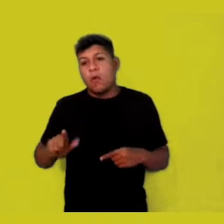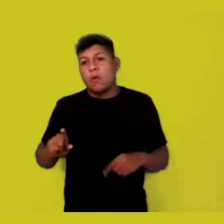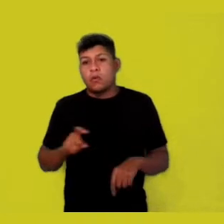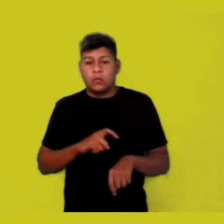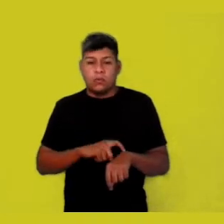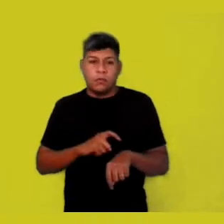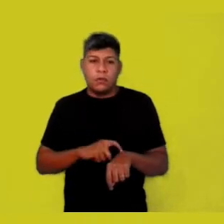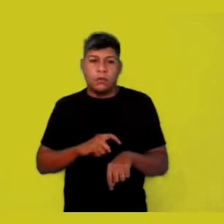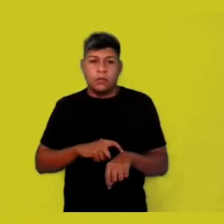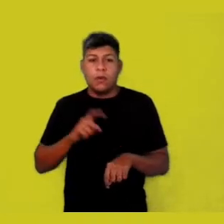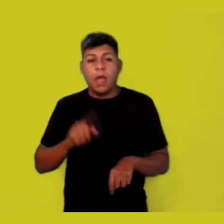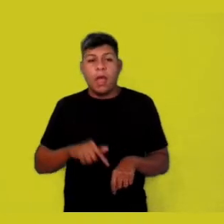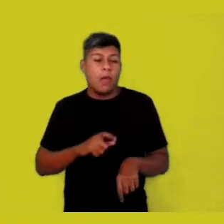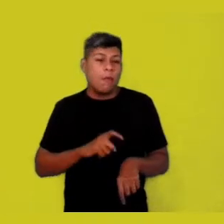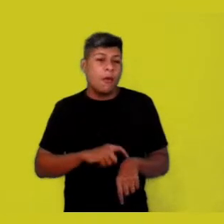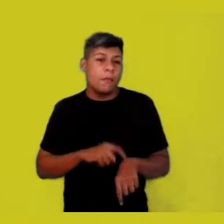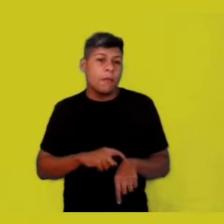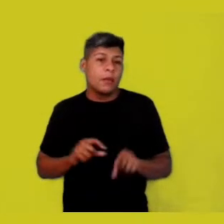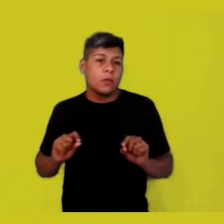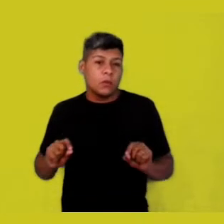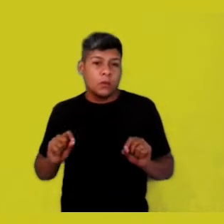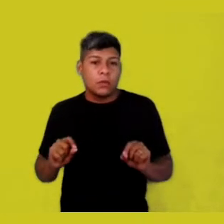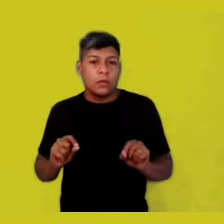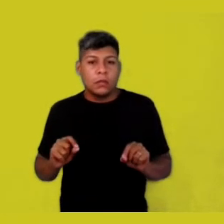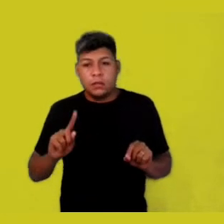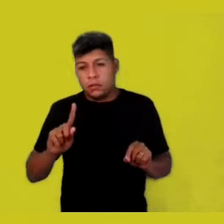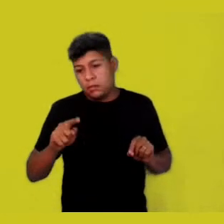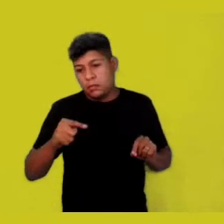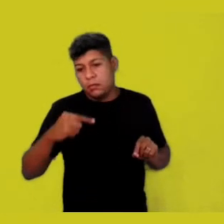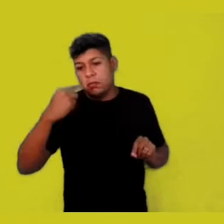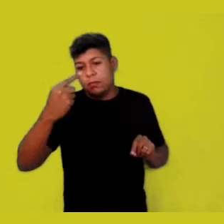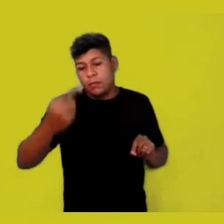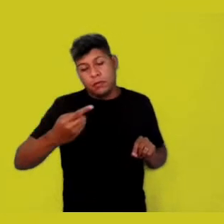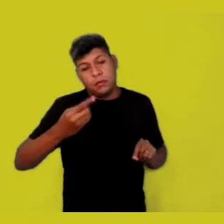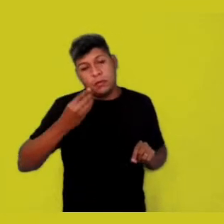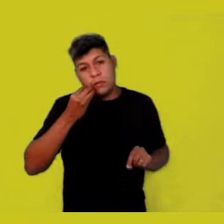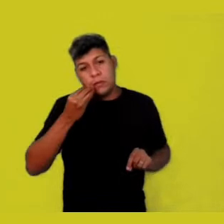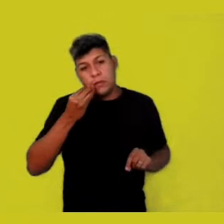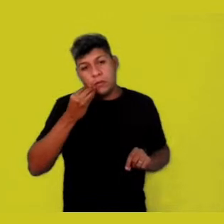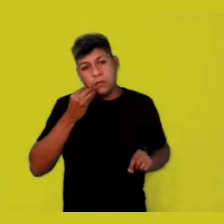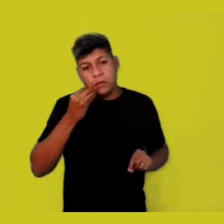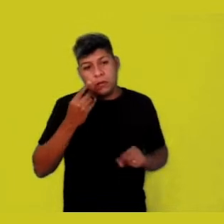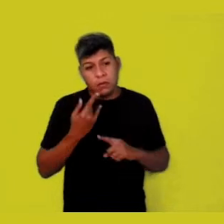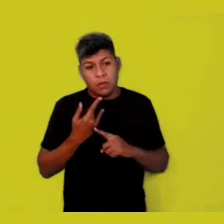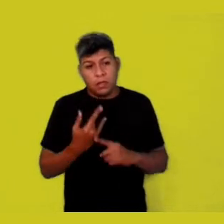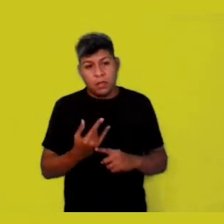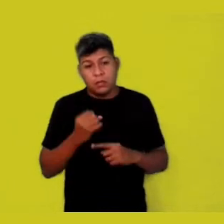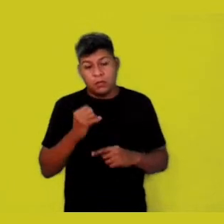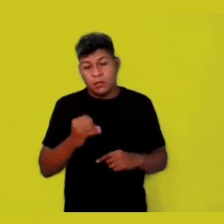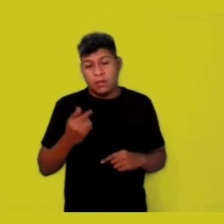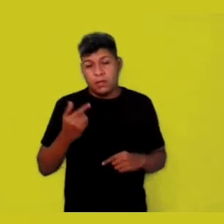a future moment. There isn’t enchantment without chants.